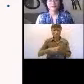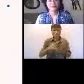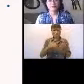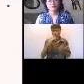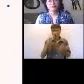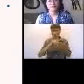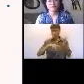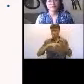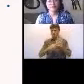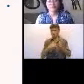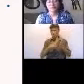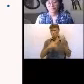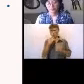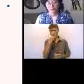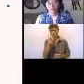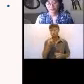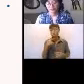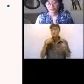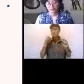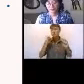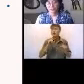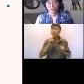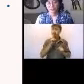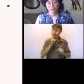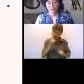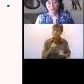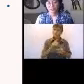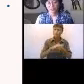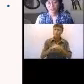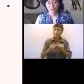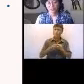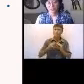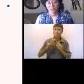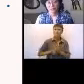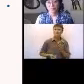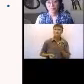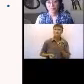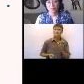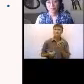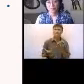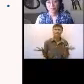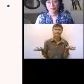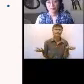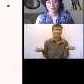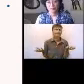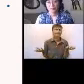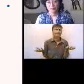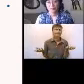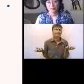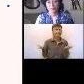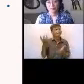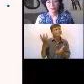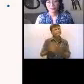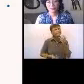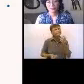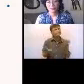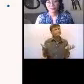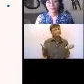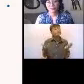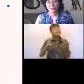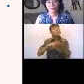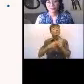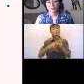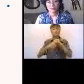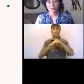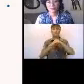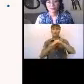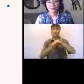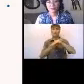being able to actually tell those stories. And marketing I think requires a level, it